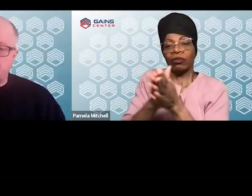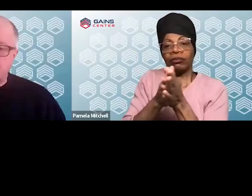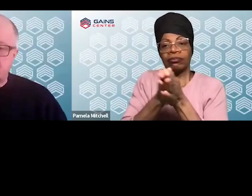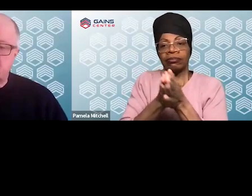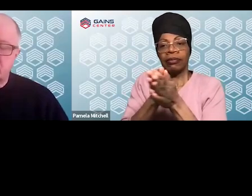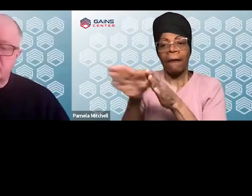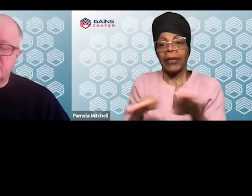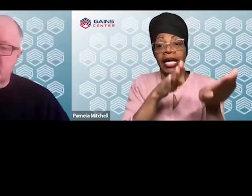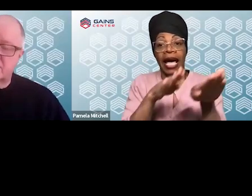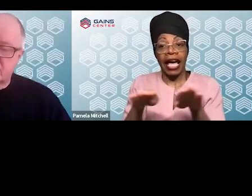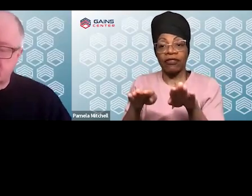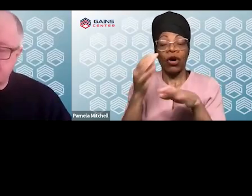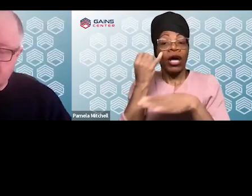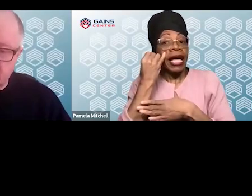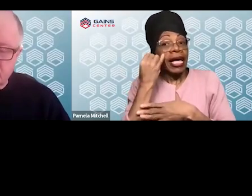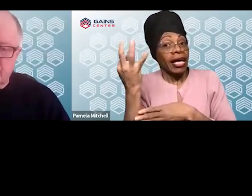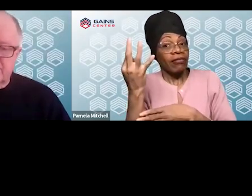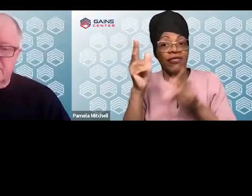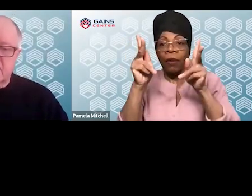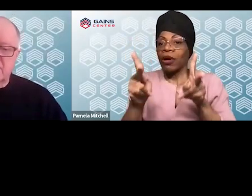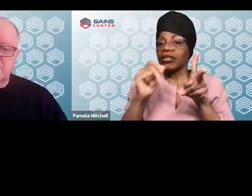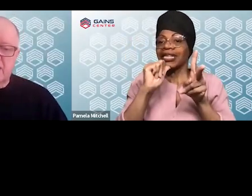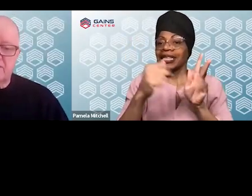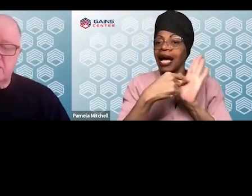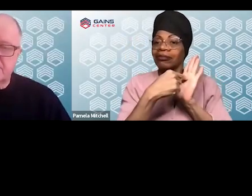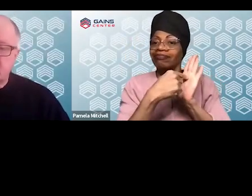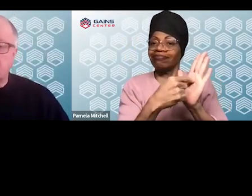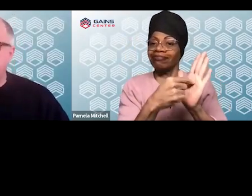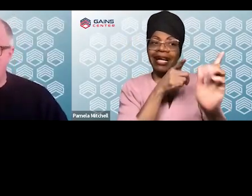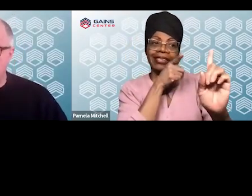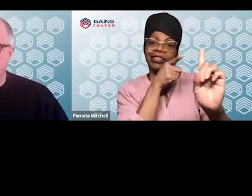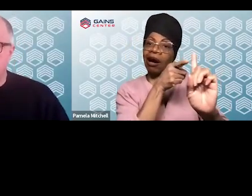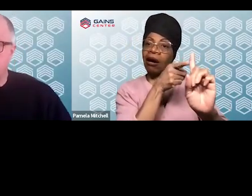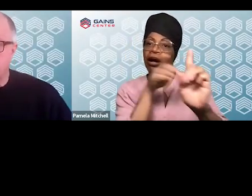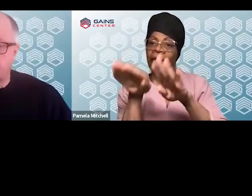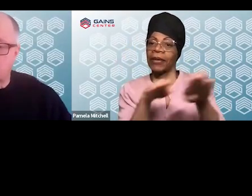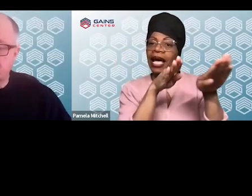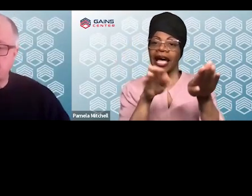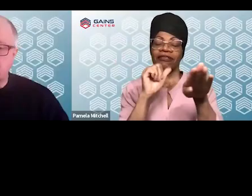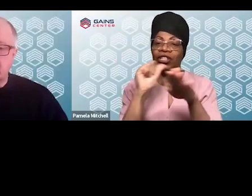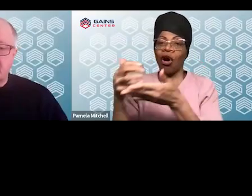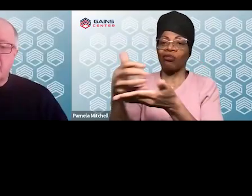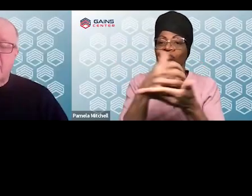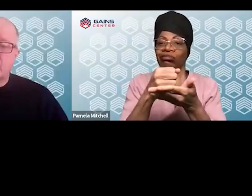If the person does not demonstrate the target behavior, they don't earn the reinforcer.